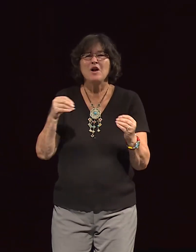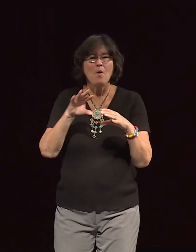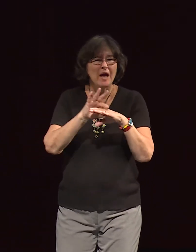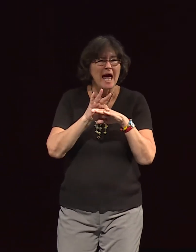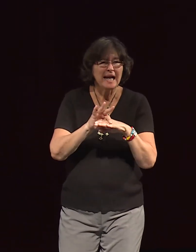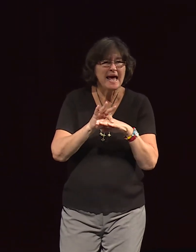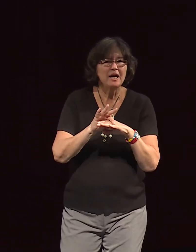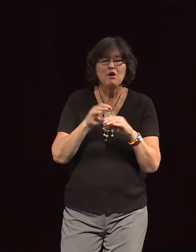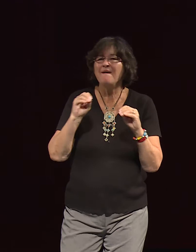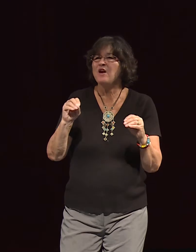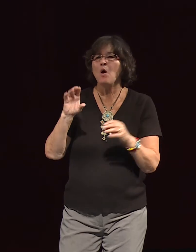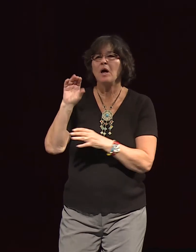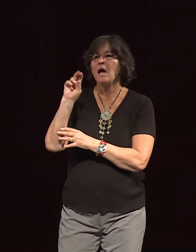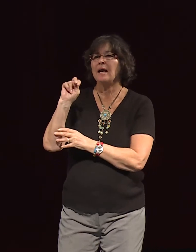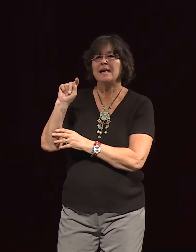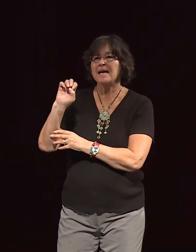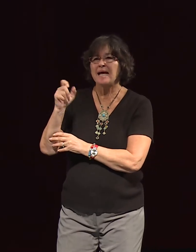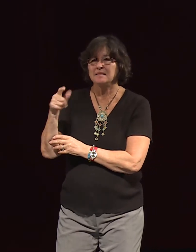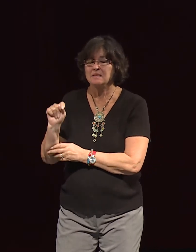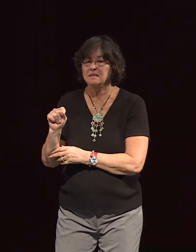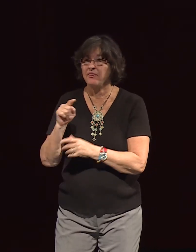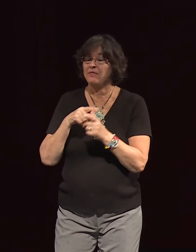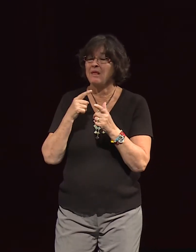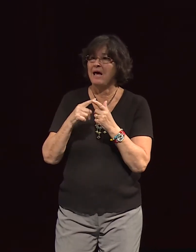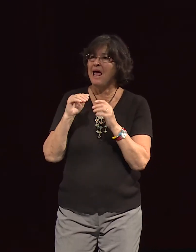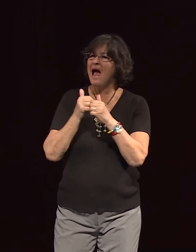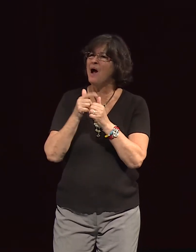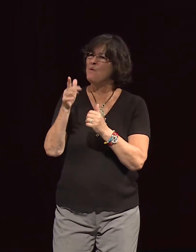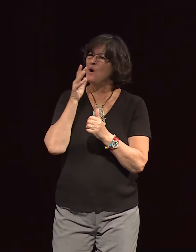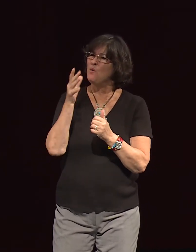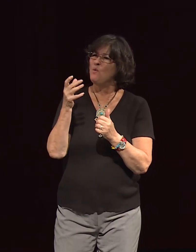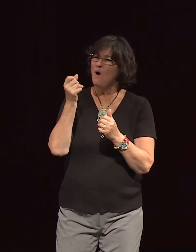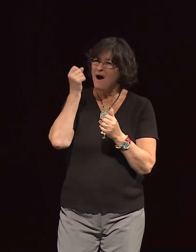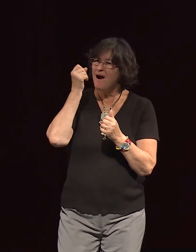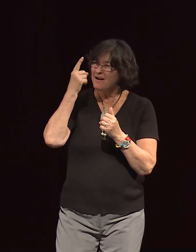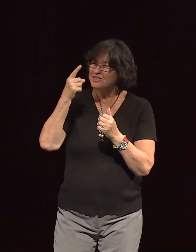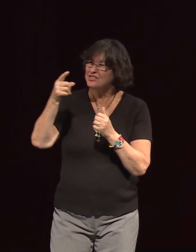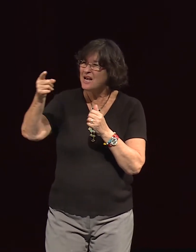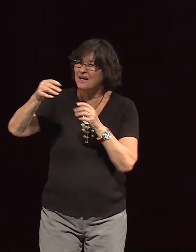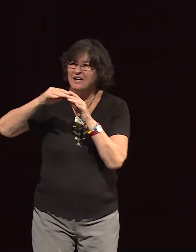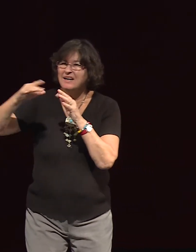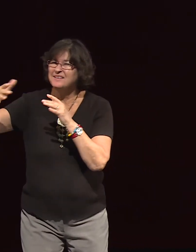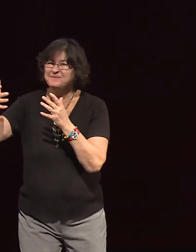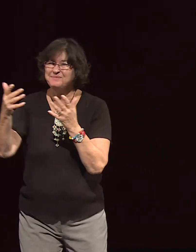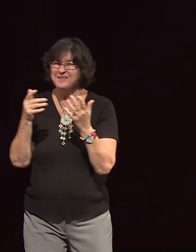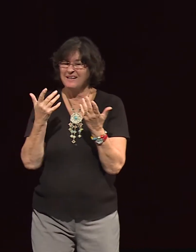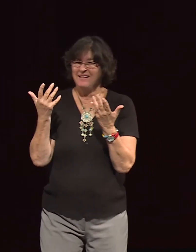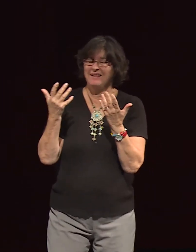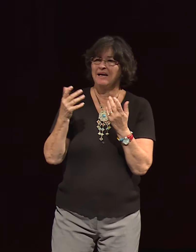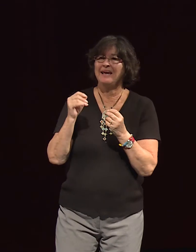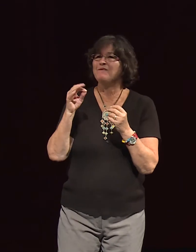If you're learning language but you don't have contact or... content or context, it's hard to make those connections.